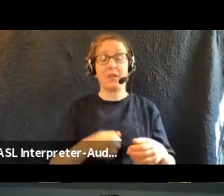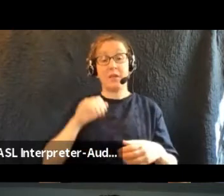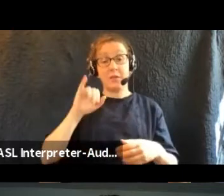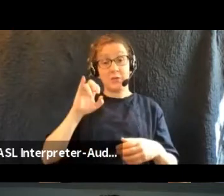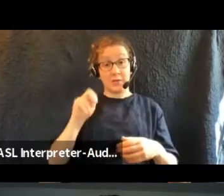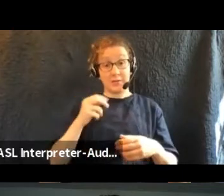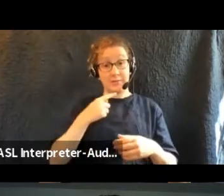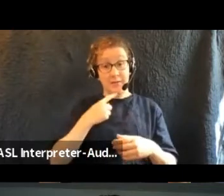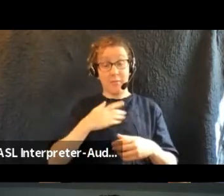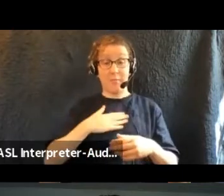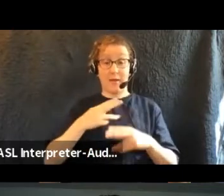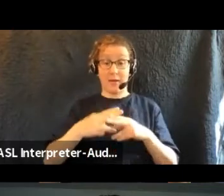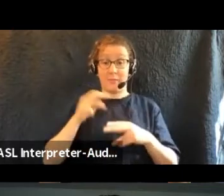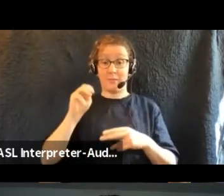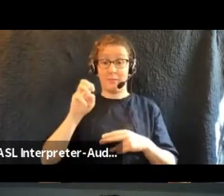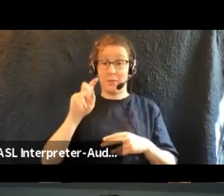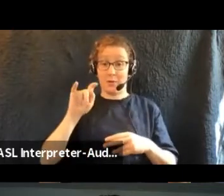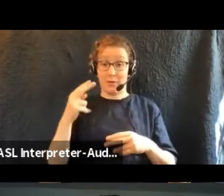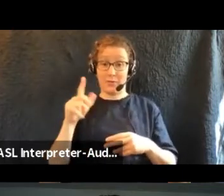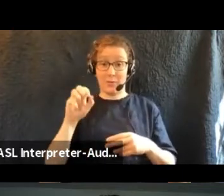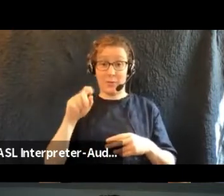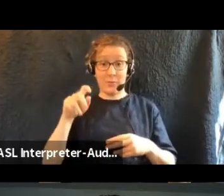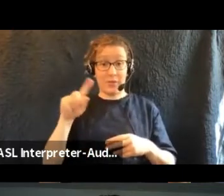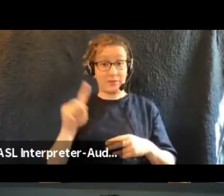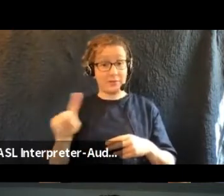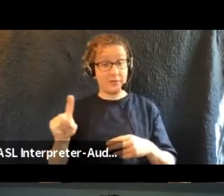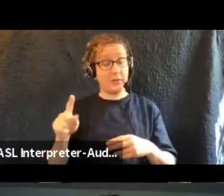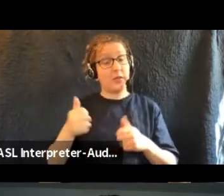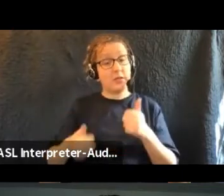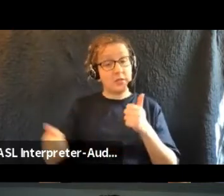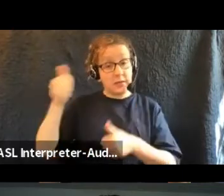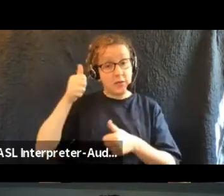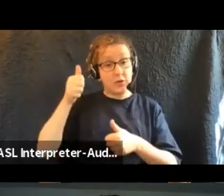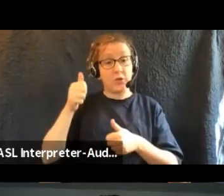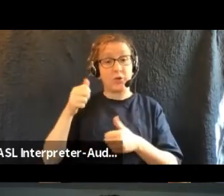I'm a Senior Program Officer with IREX.